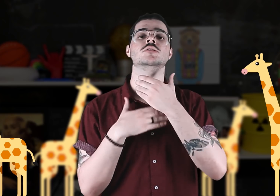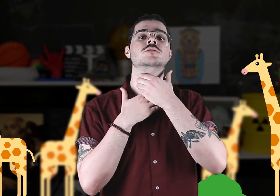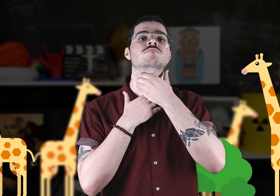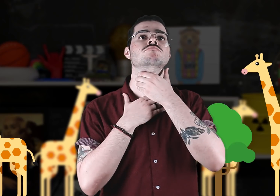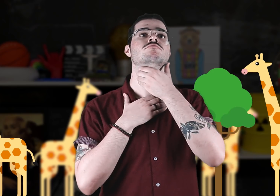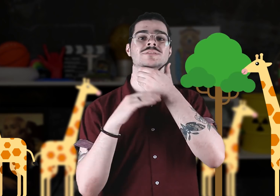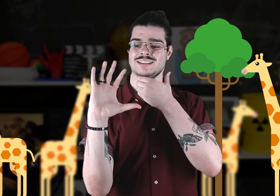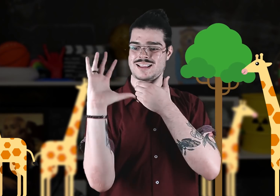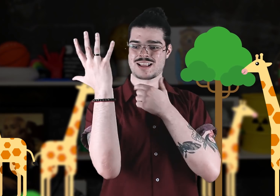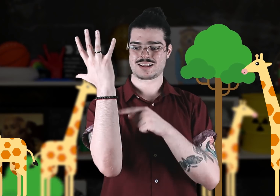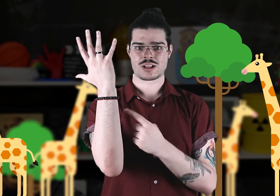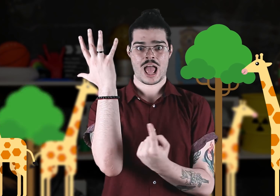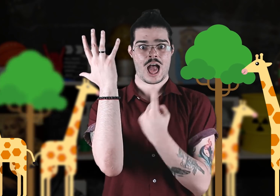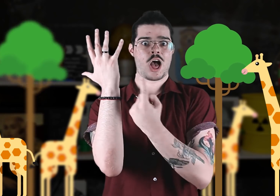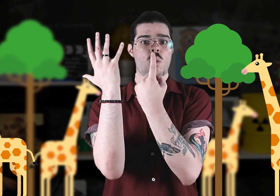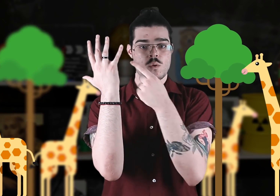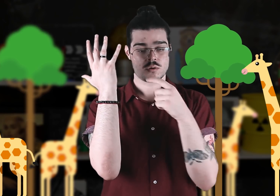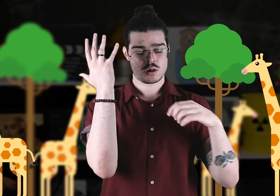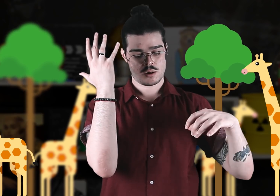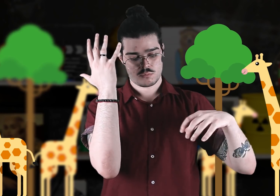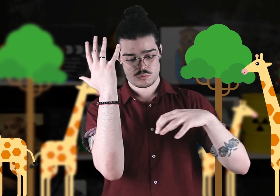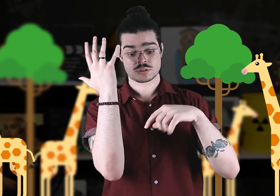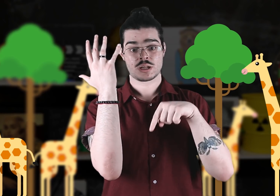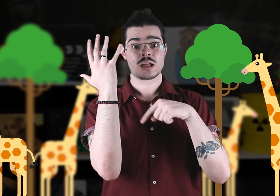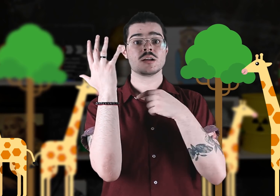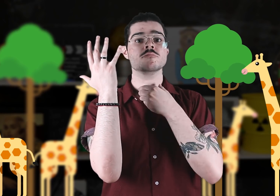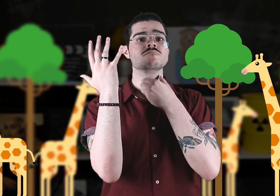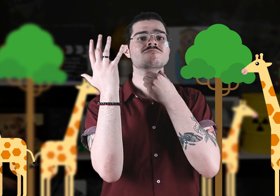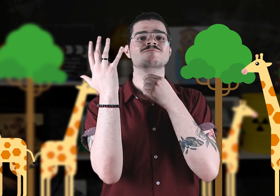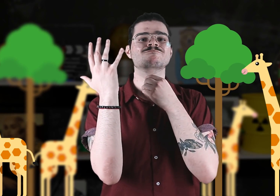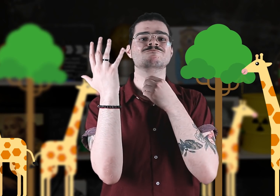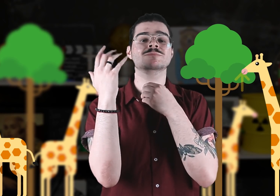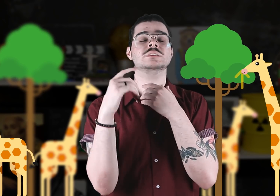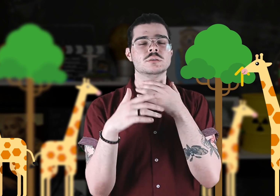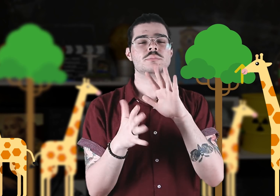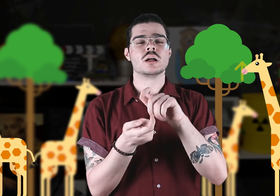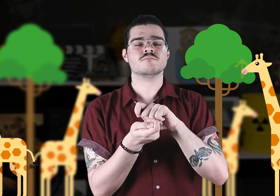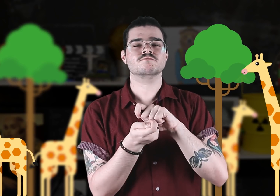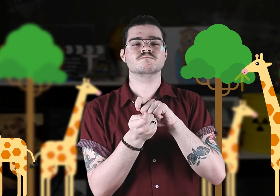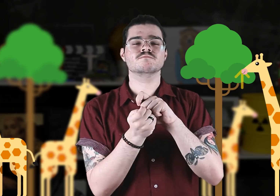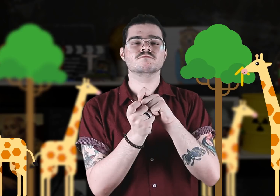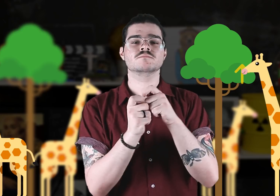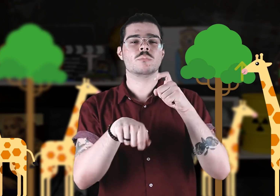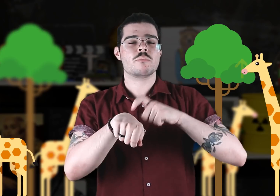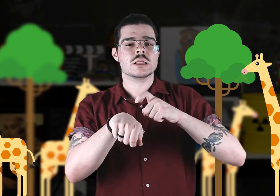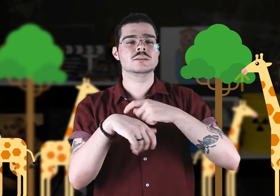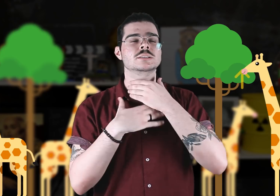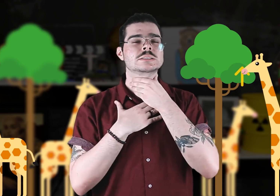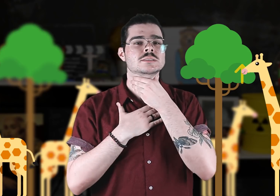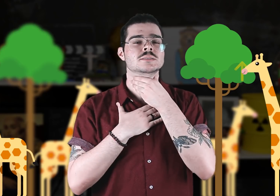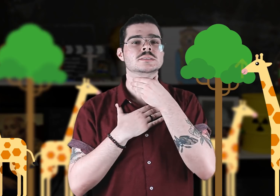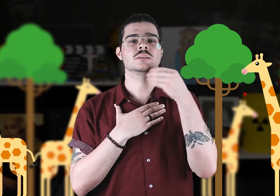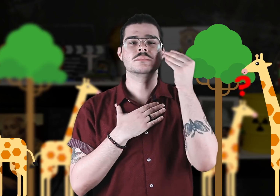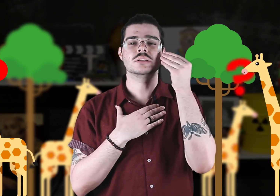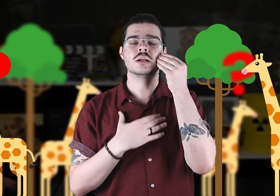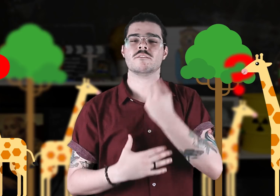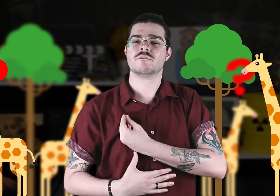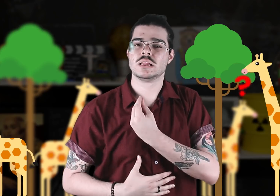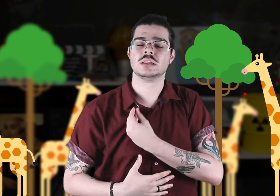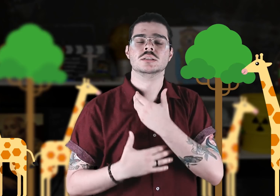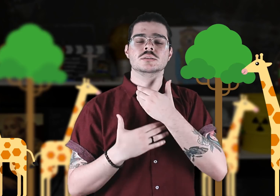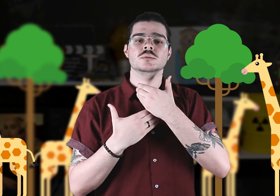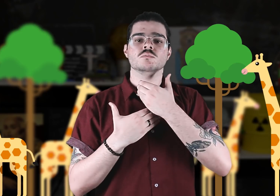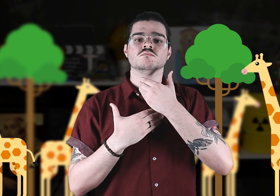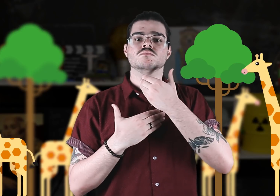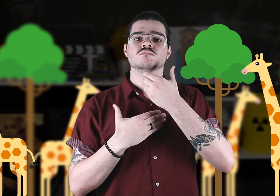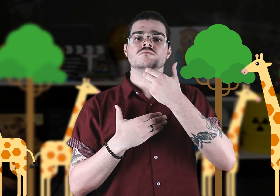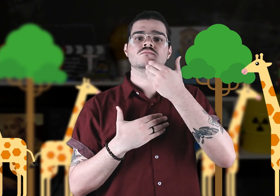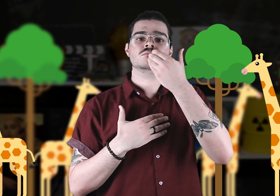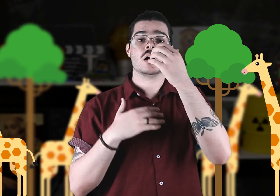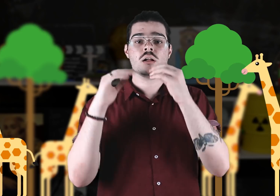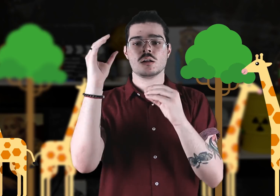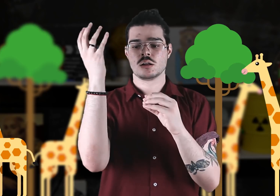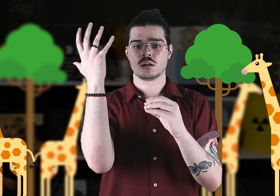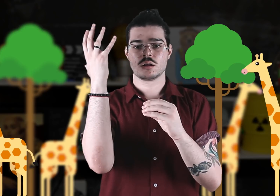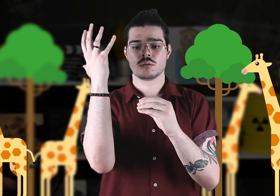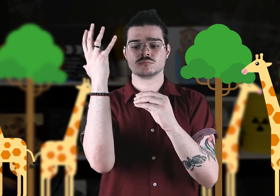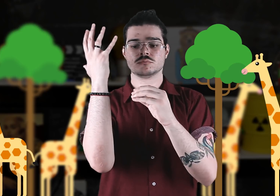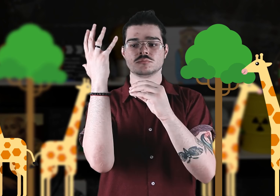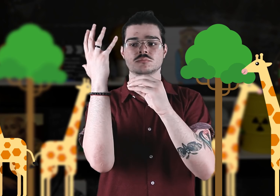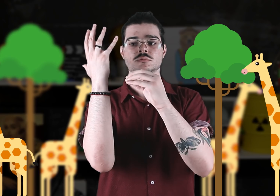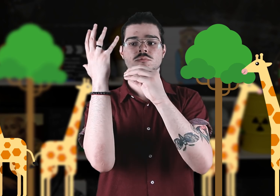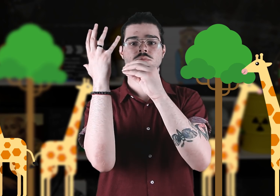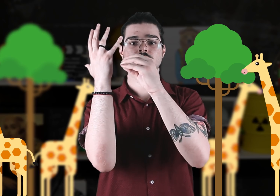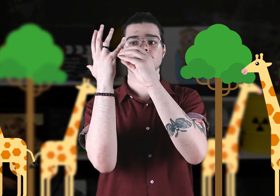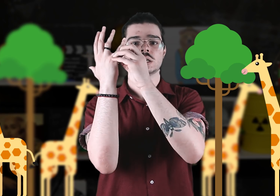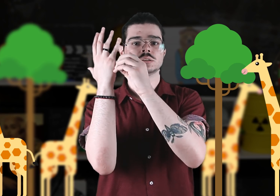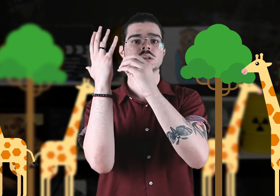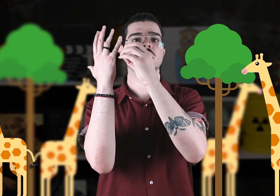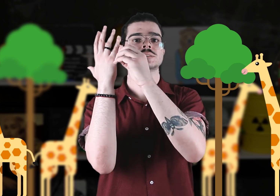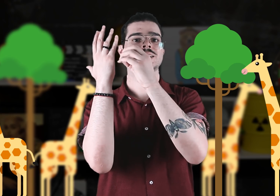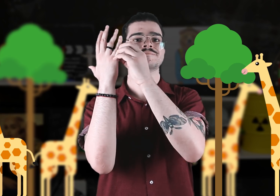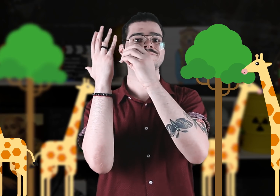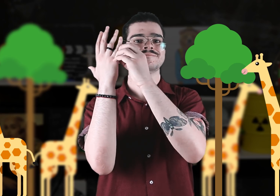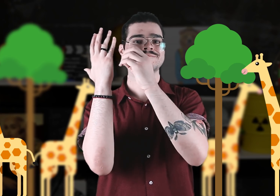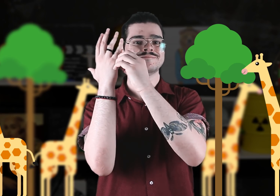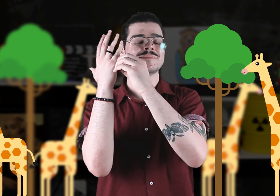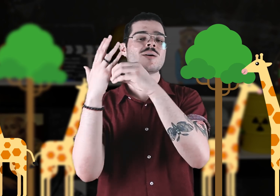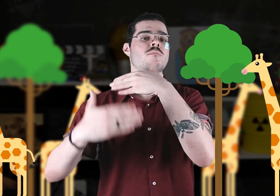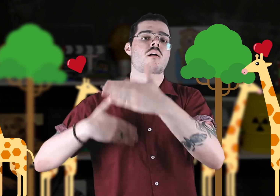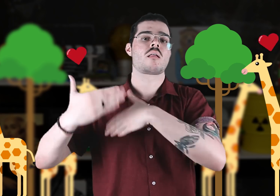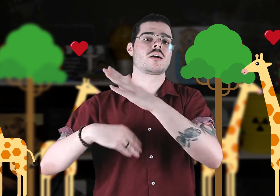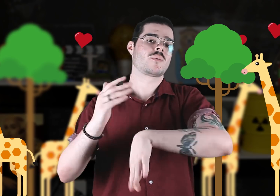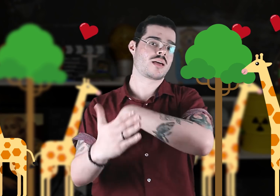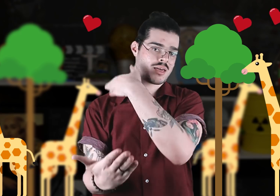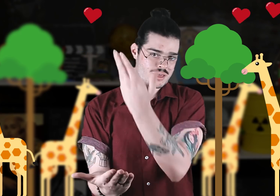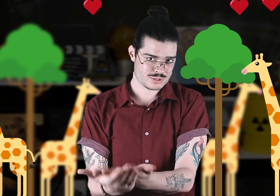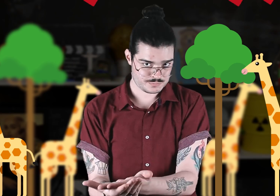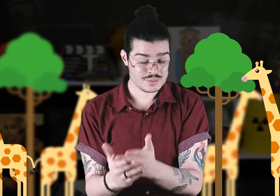stretching over time, adapting to the environment to feed on the tallest trees,